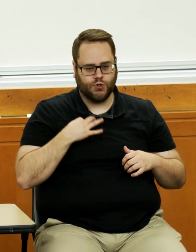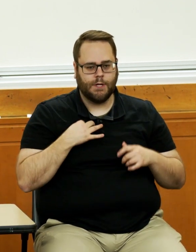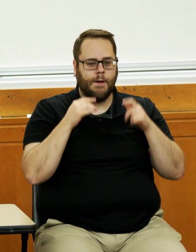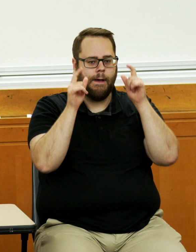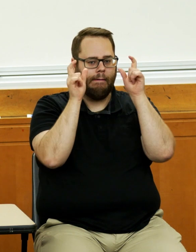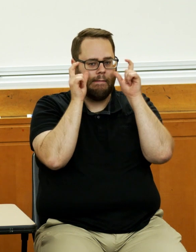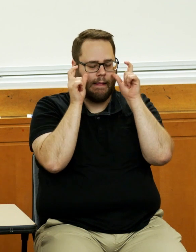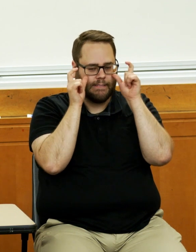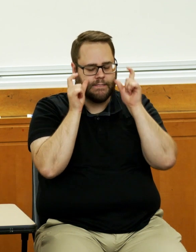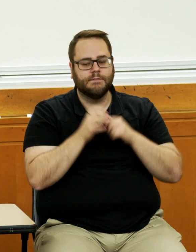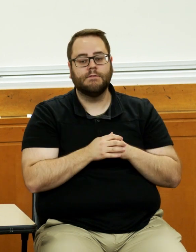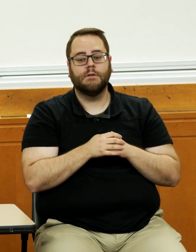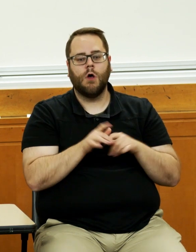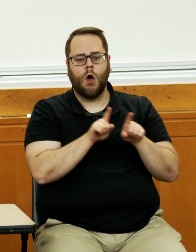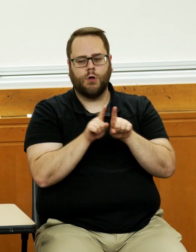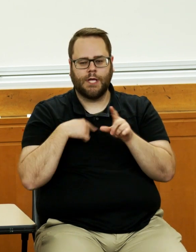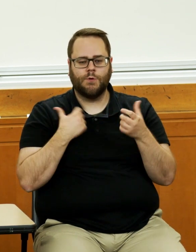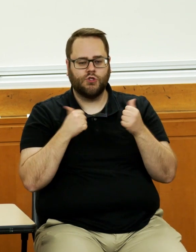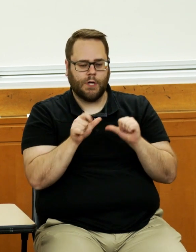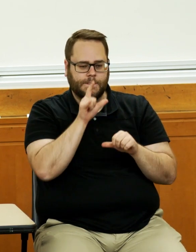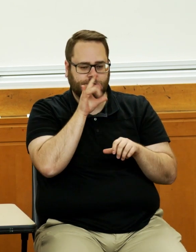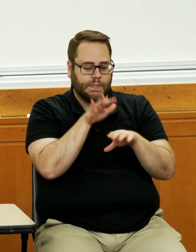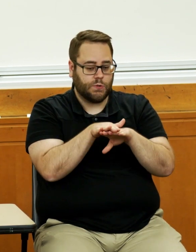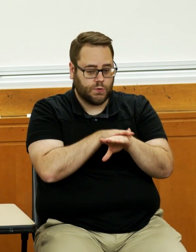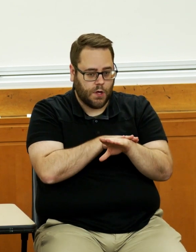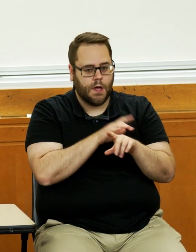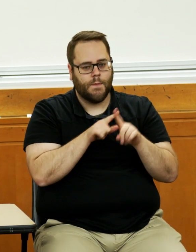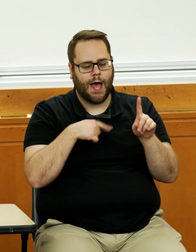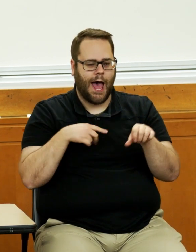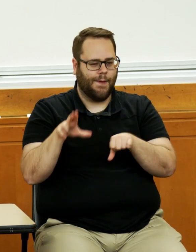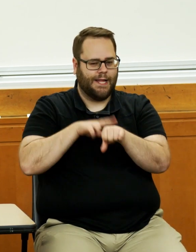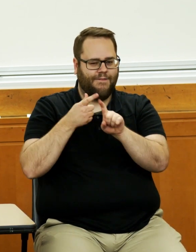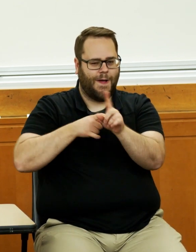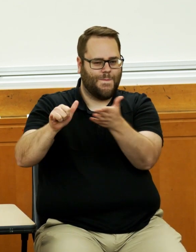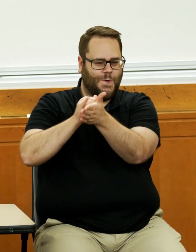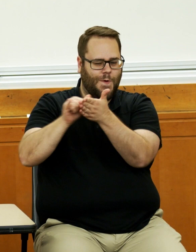I'm also going to try to speak slowly, but I'm a native New Yorker, so I can promise you that